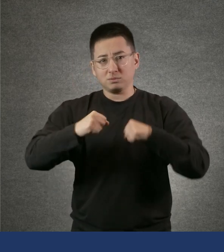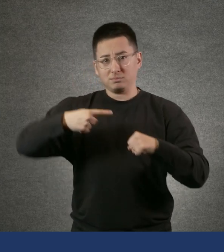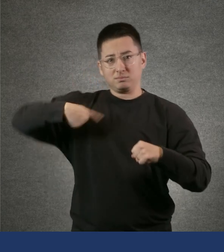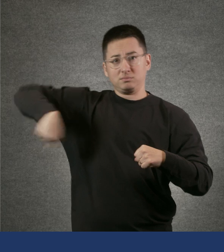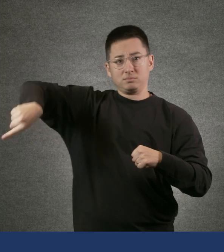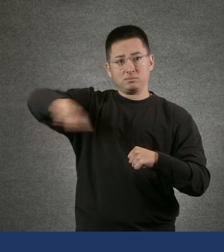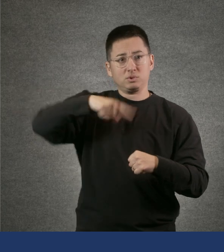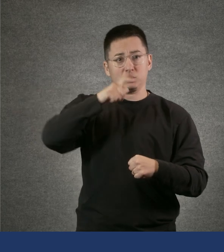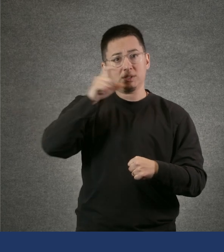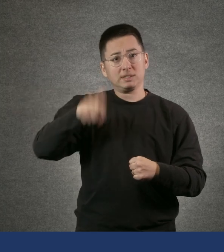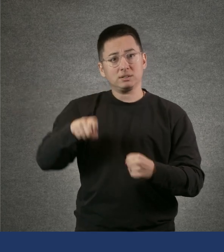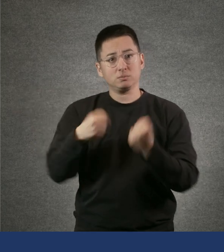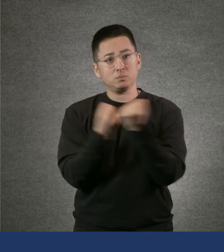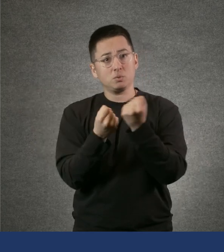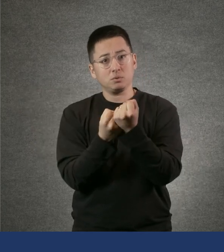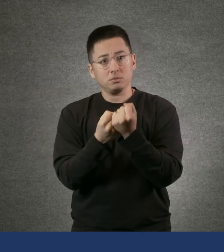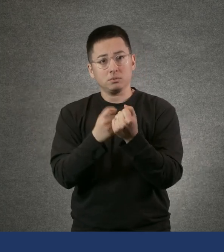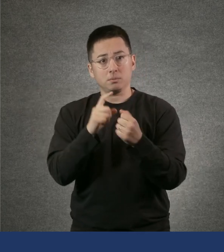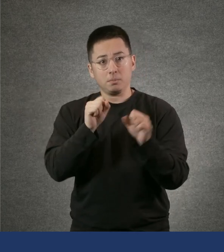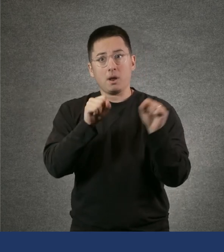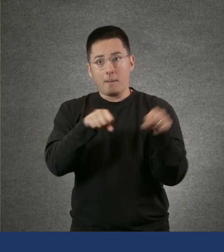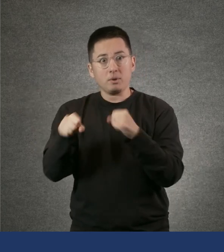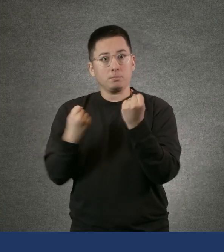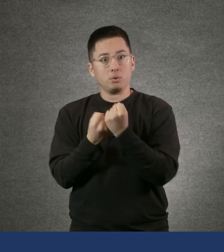Please protect those of us that need assistance